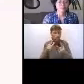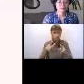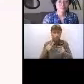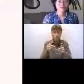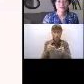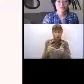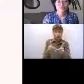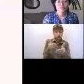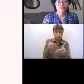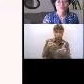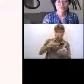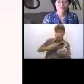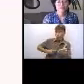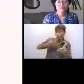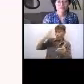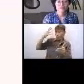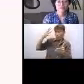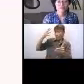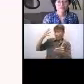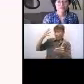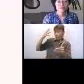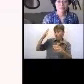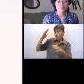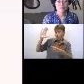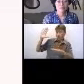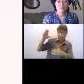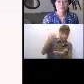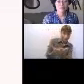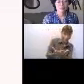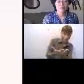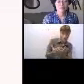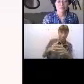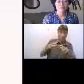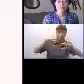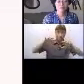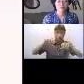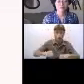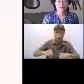but that root of depending on where on the historical context of that. And I think in